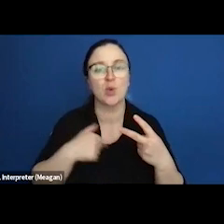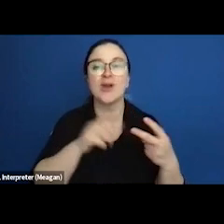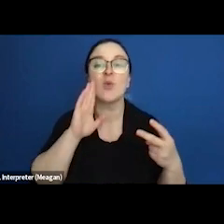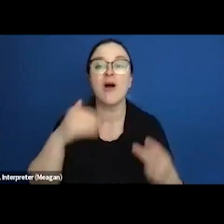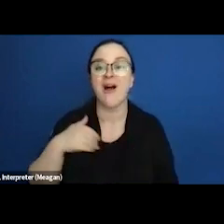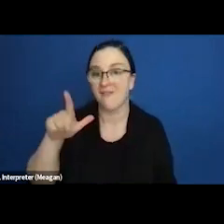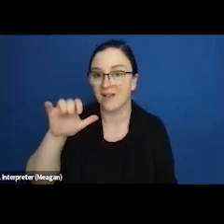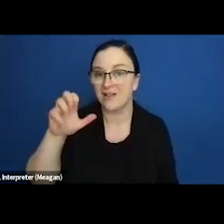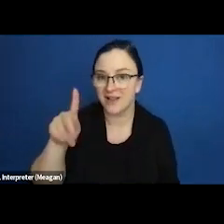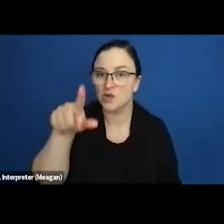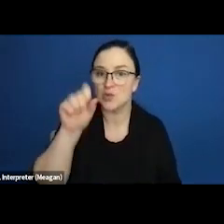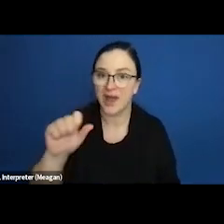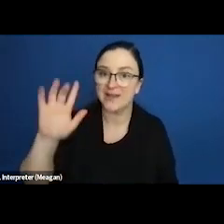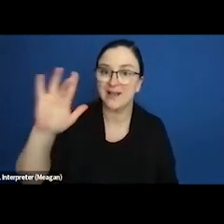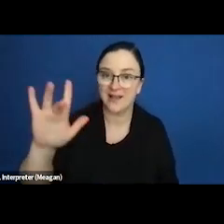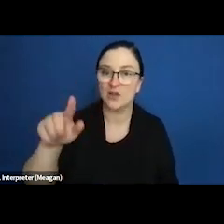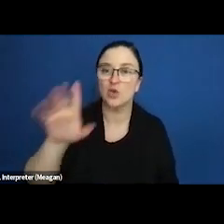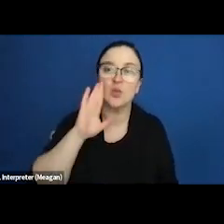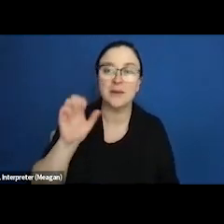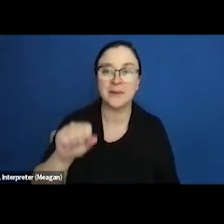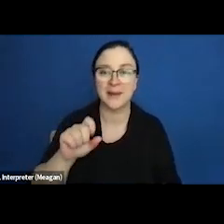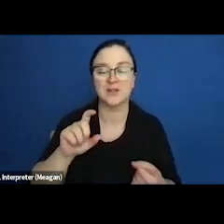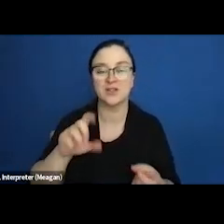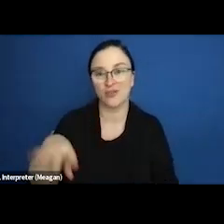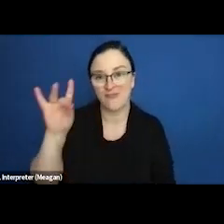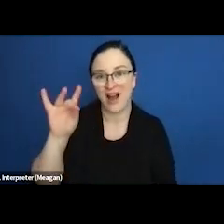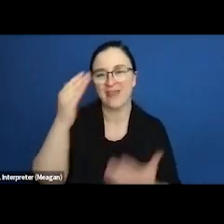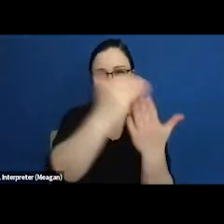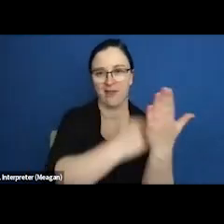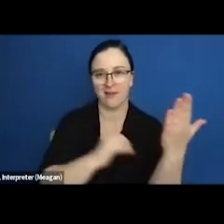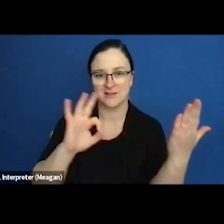to be able to find the list of hospitals.